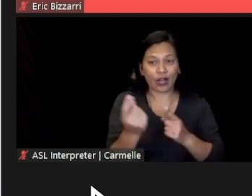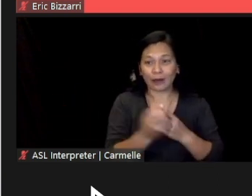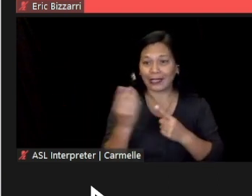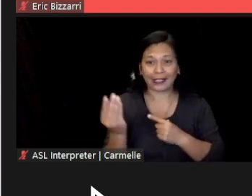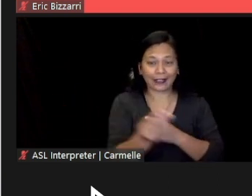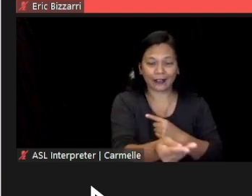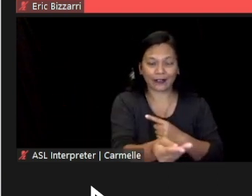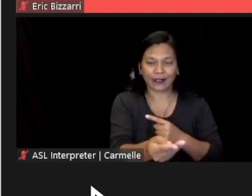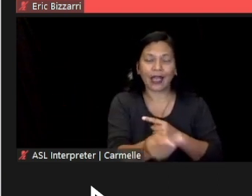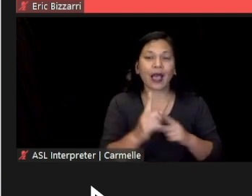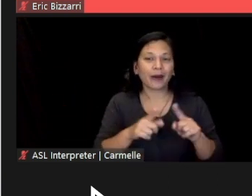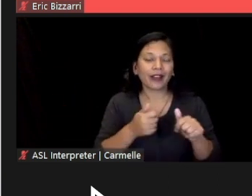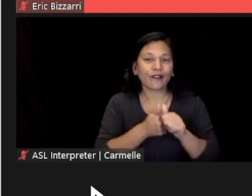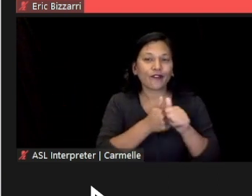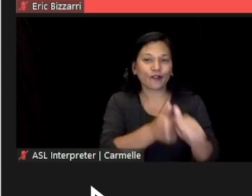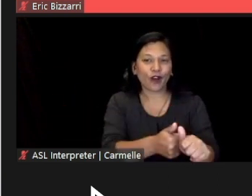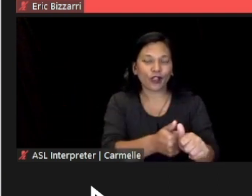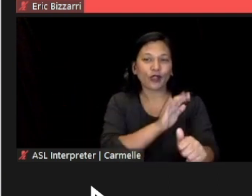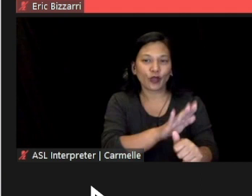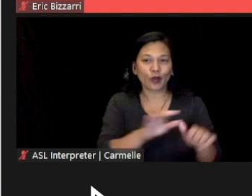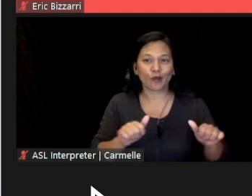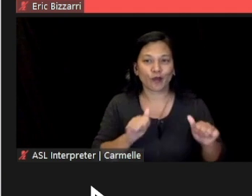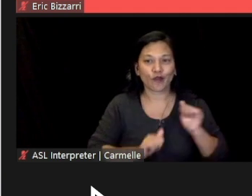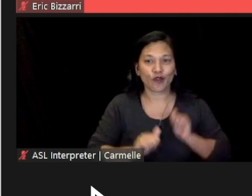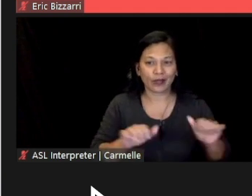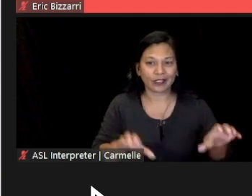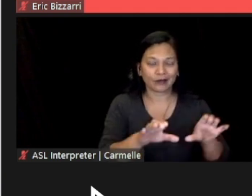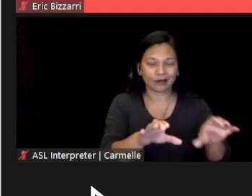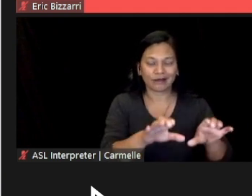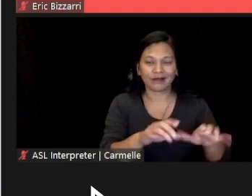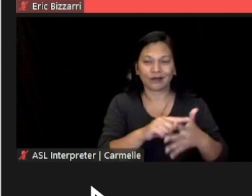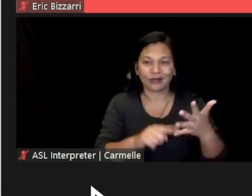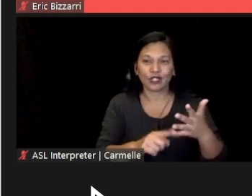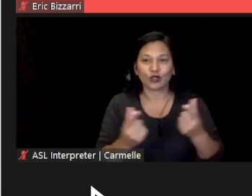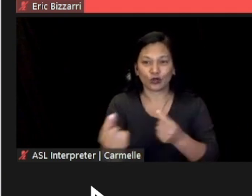on how they perform against the factors that we laid out. So, I put that quote at the very top.